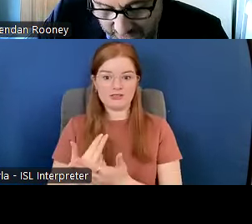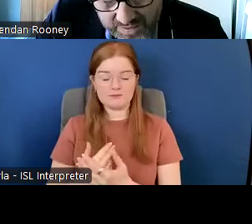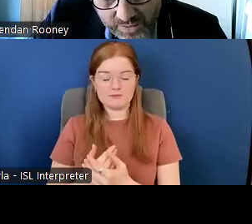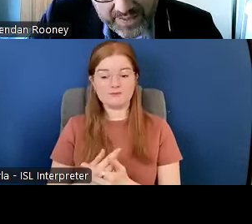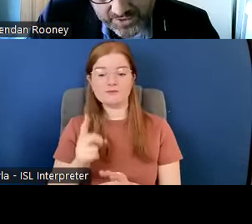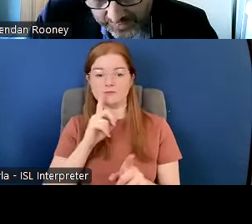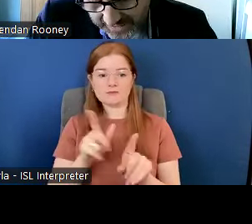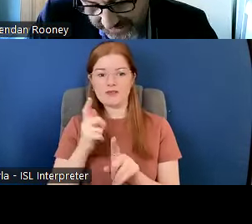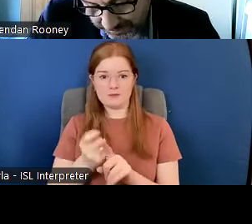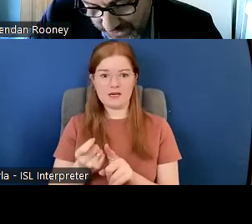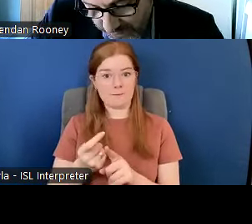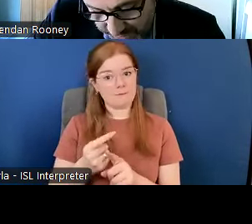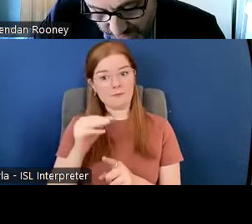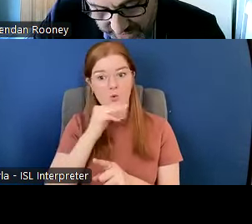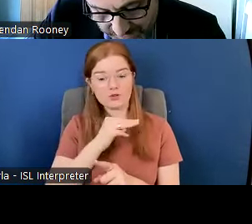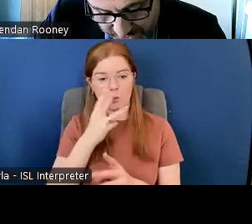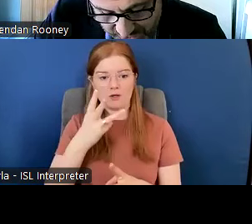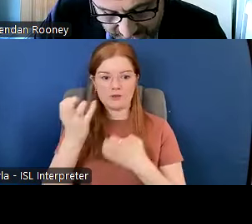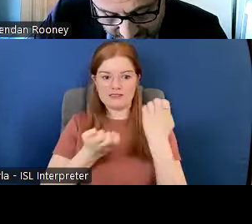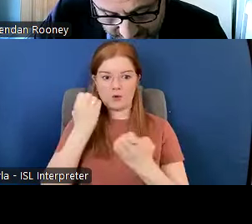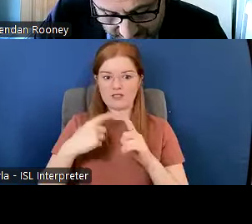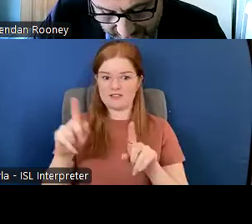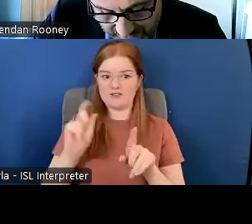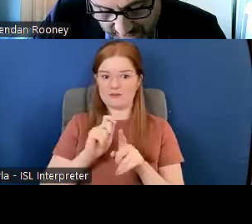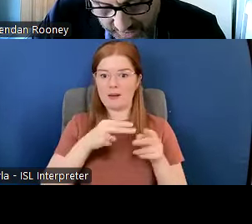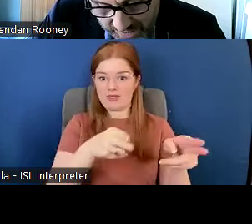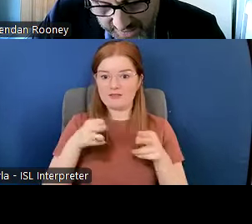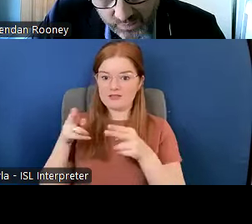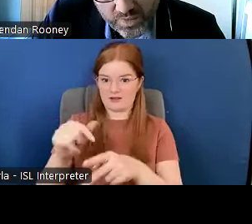also and critically, to explore the different trajectories that their careers and